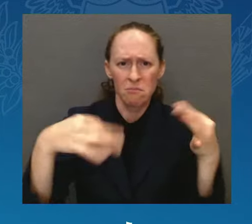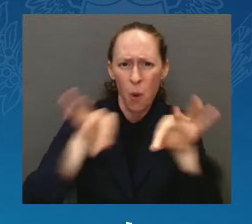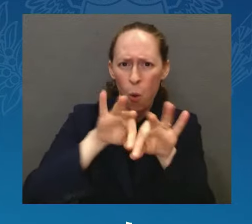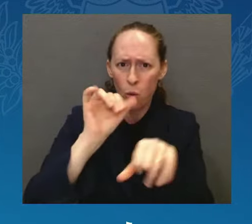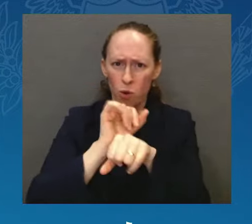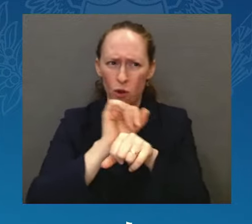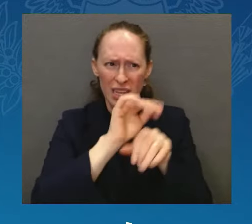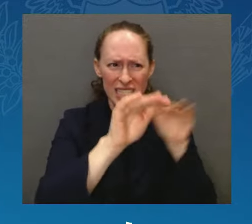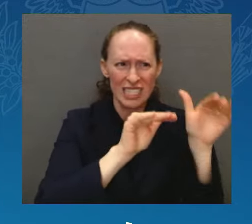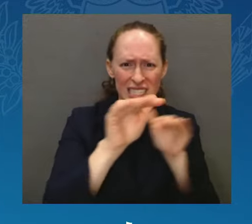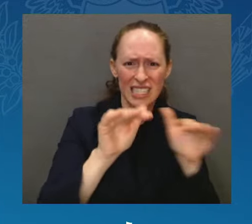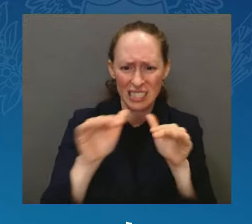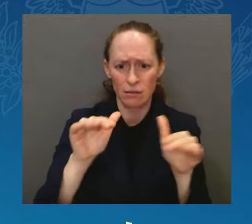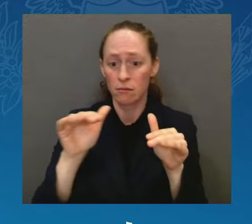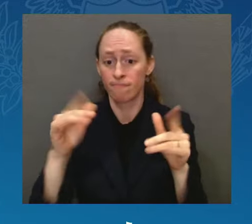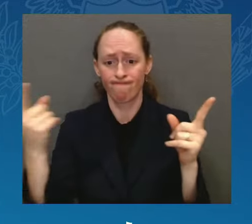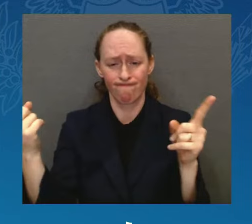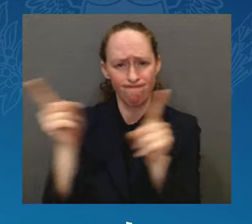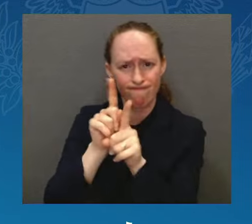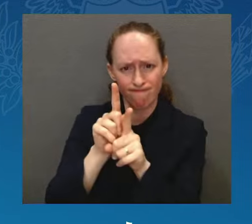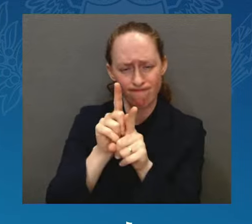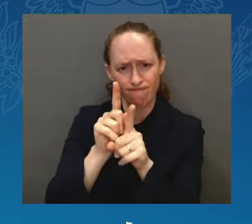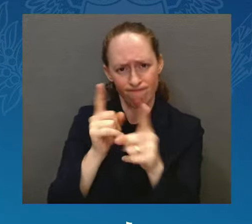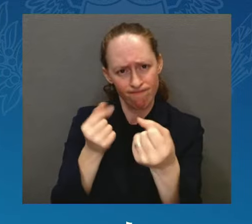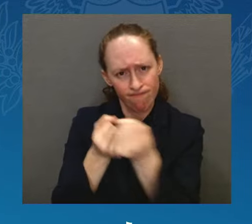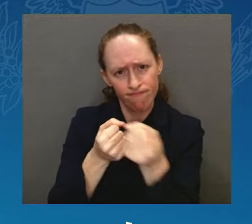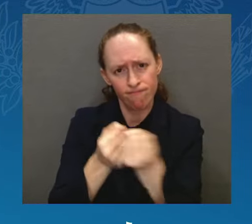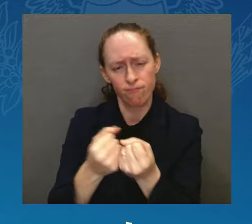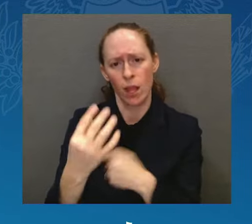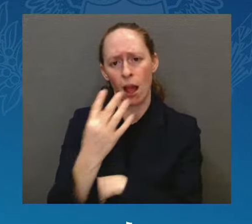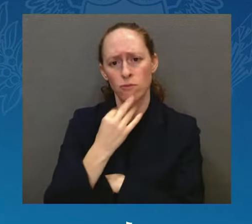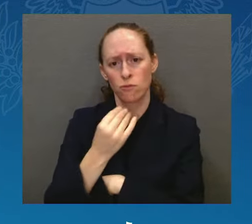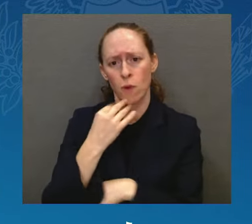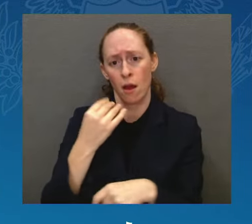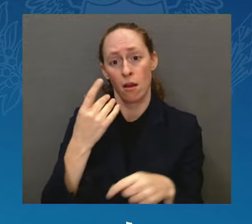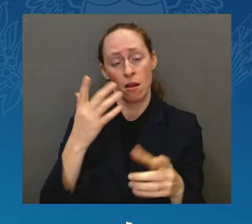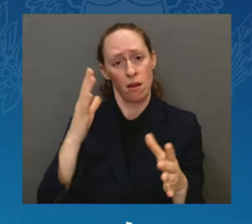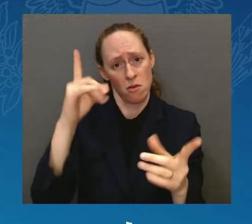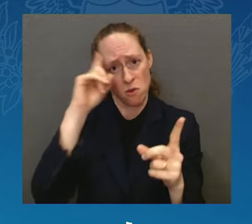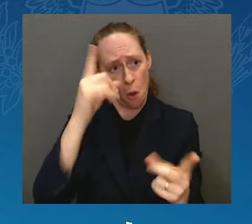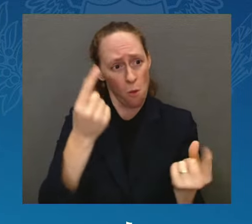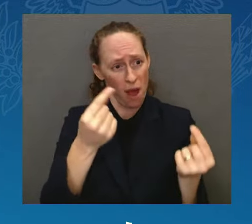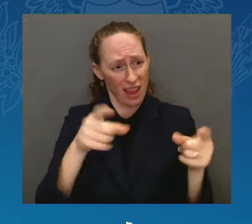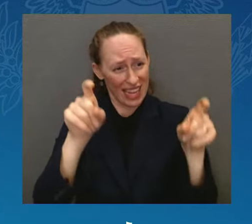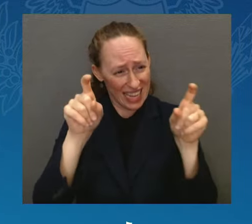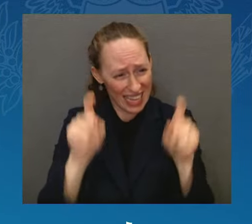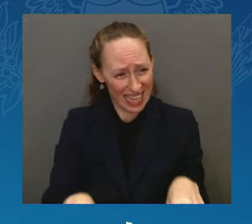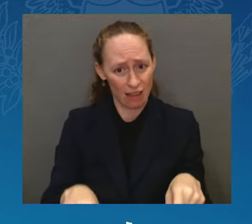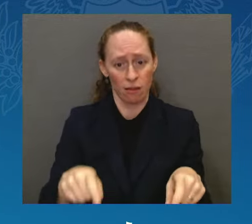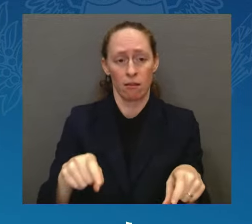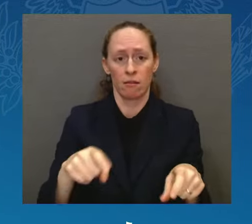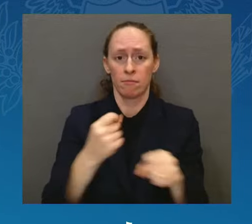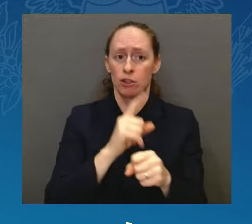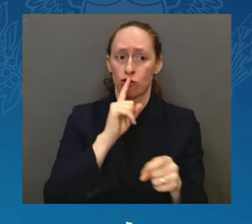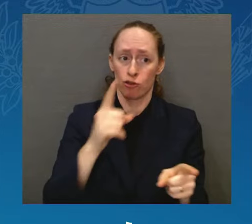to ensure Israel has what it needs to defend itself, to prevent escalation throughout the region,